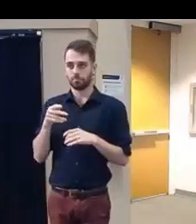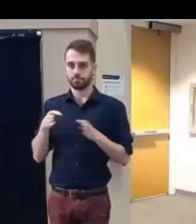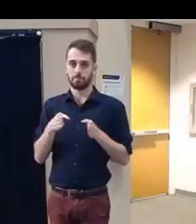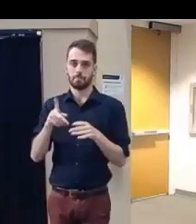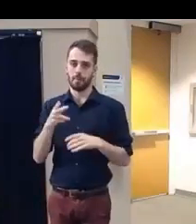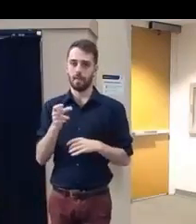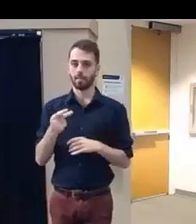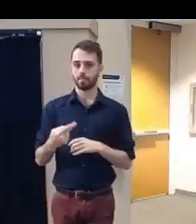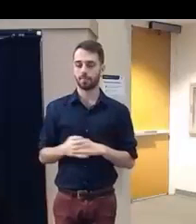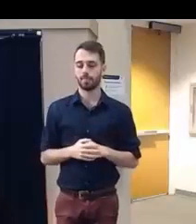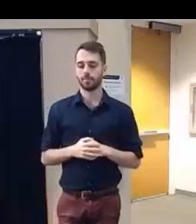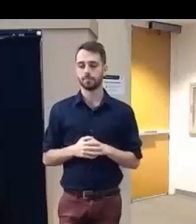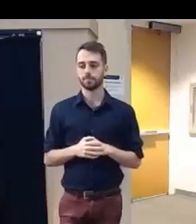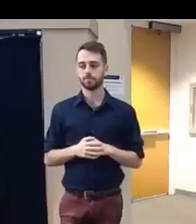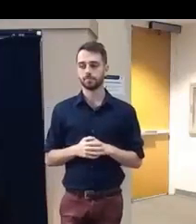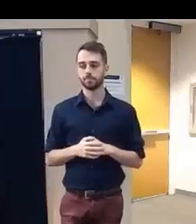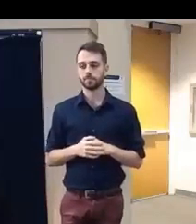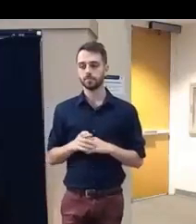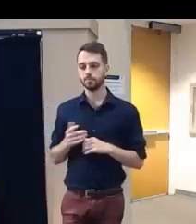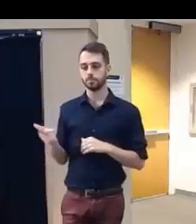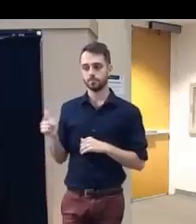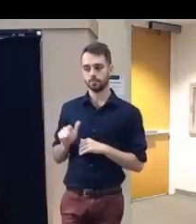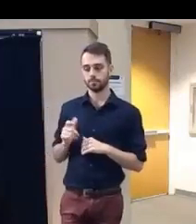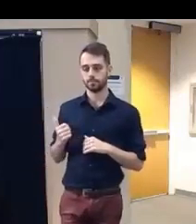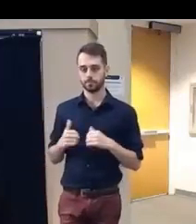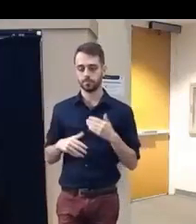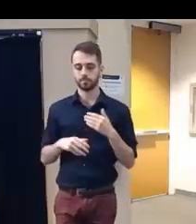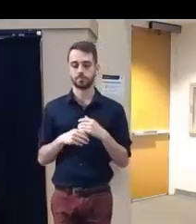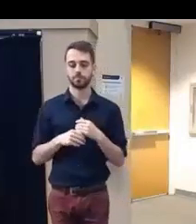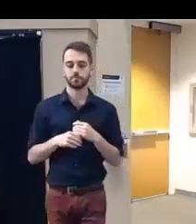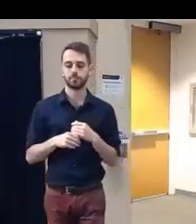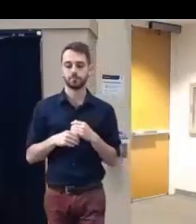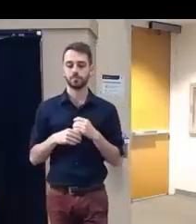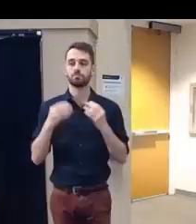I'd also like to add I've been an educator for a longer time than it looks like I should have